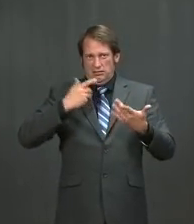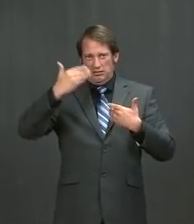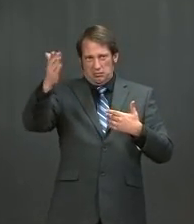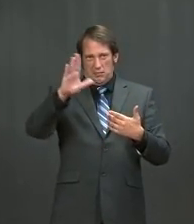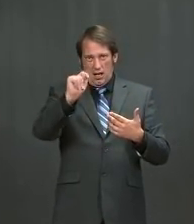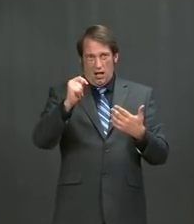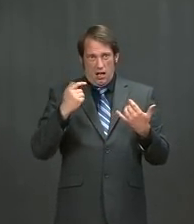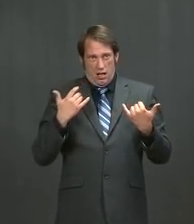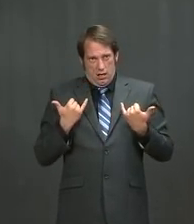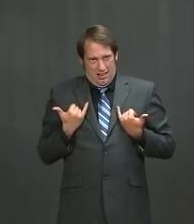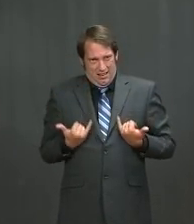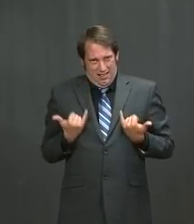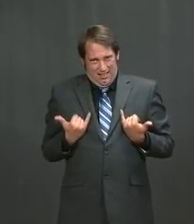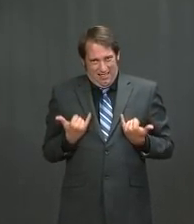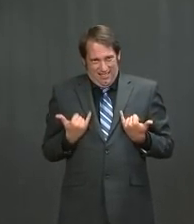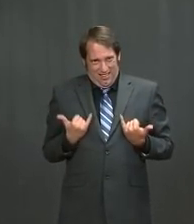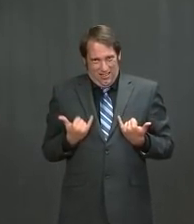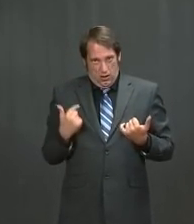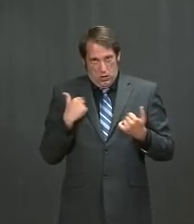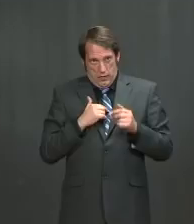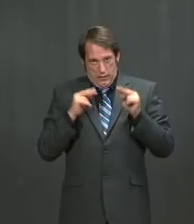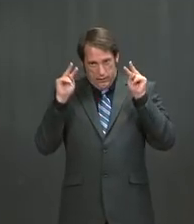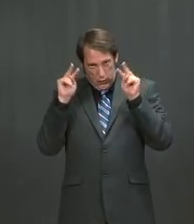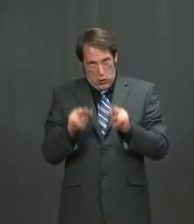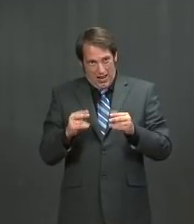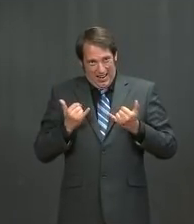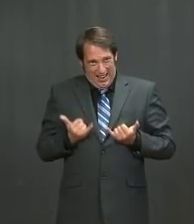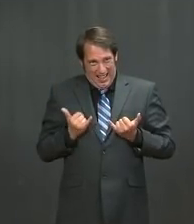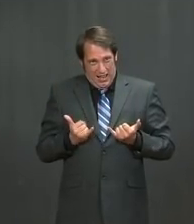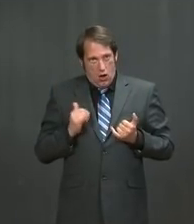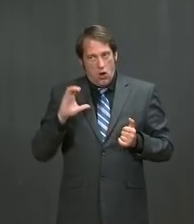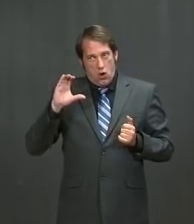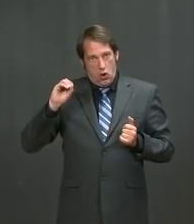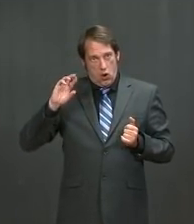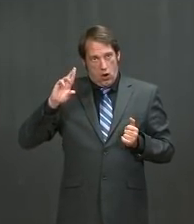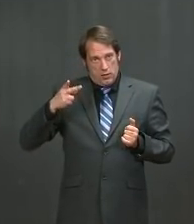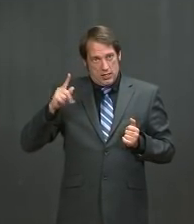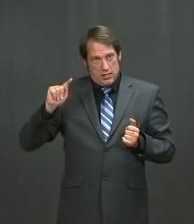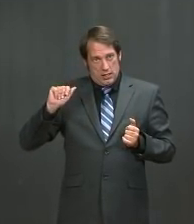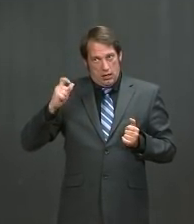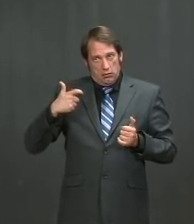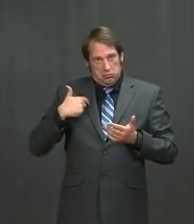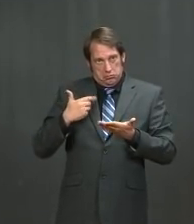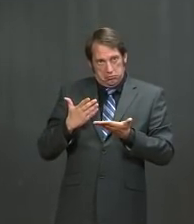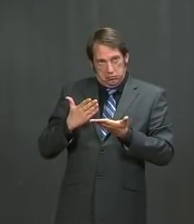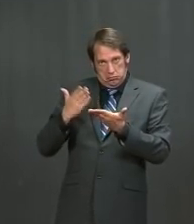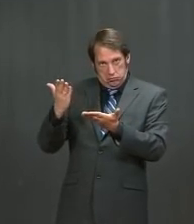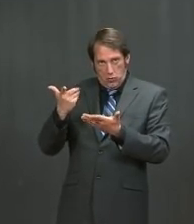which again is -- we are proposing it be at a rate that is still lower than it was in 2017